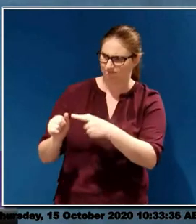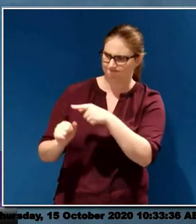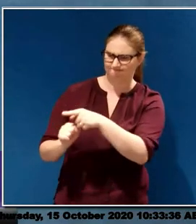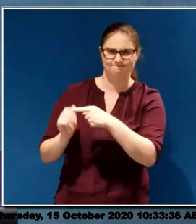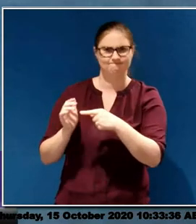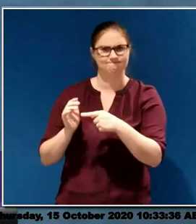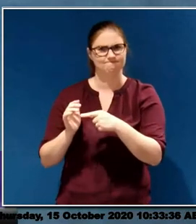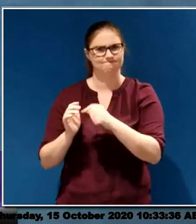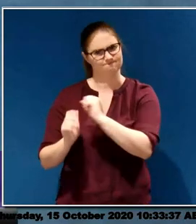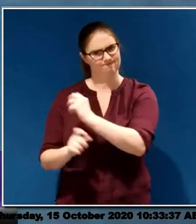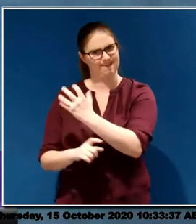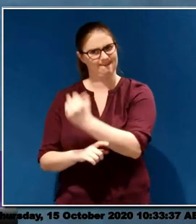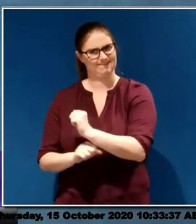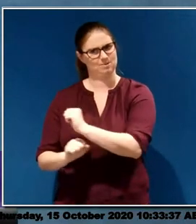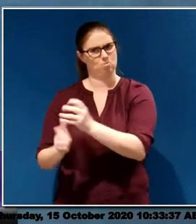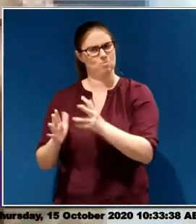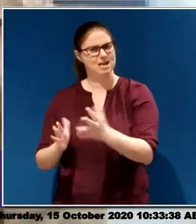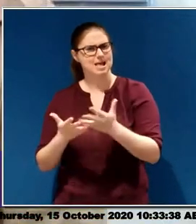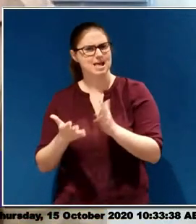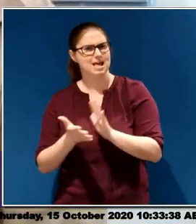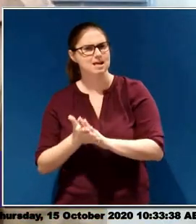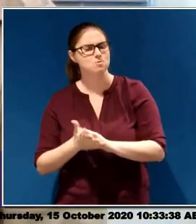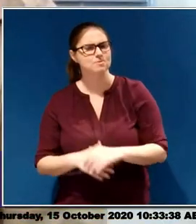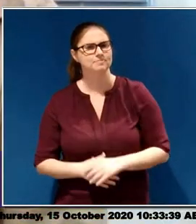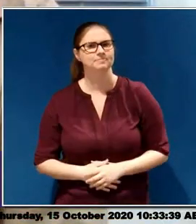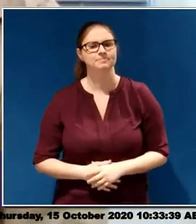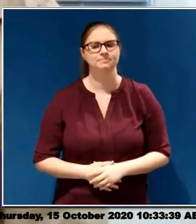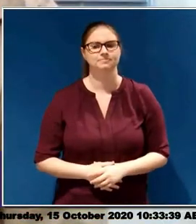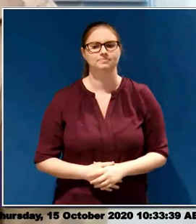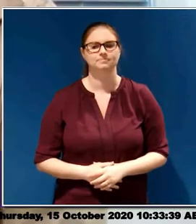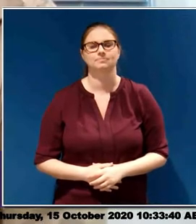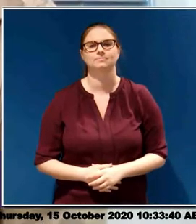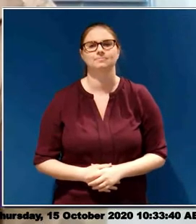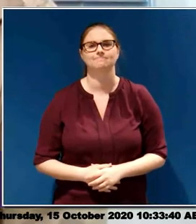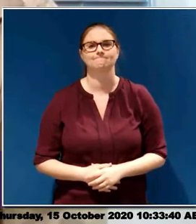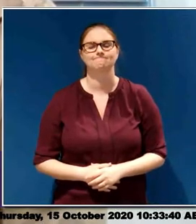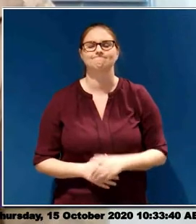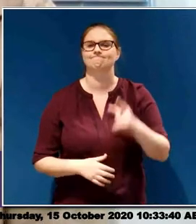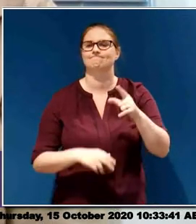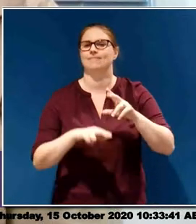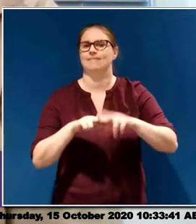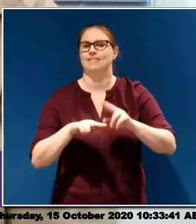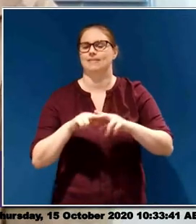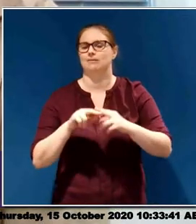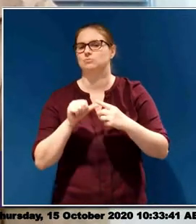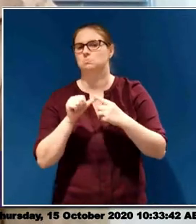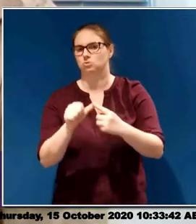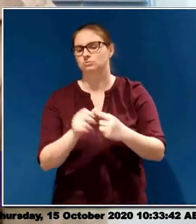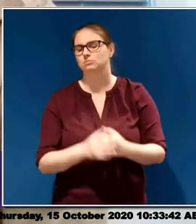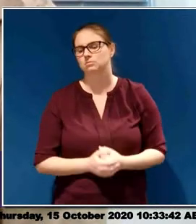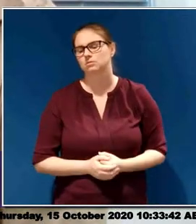Well, I know one case there that he said "mongrel" for one of these